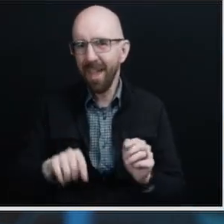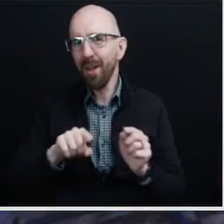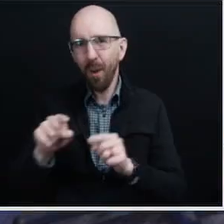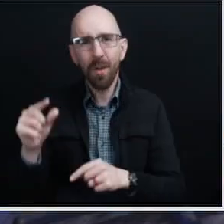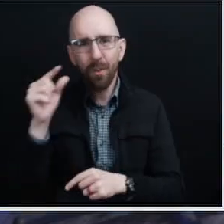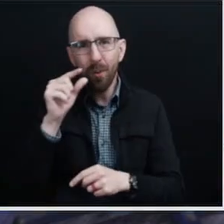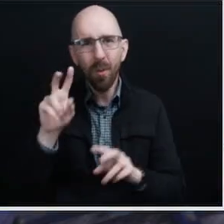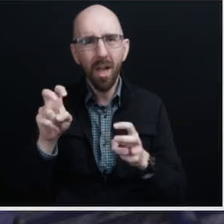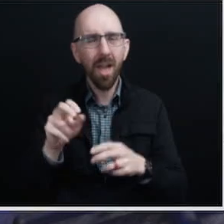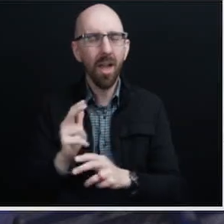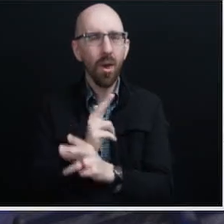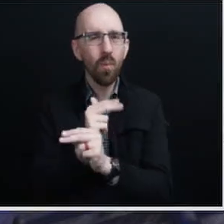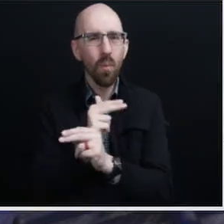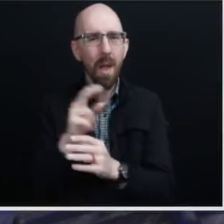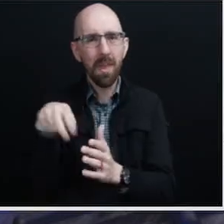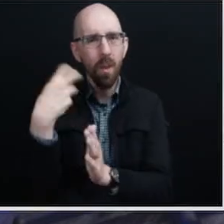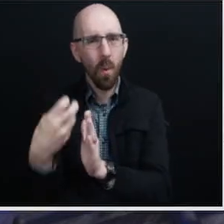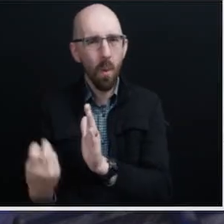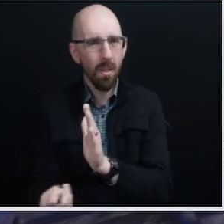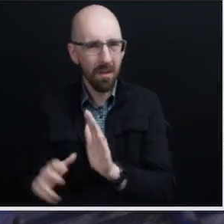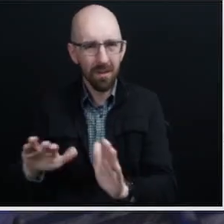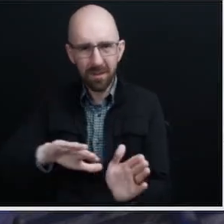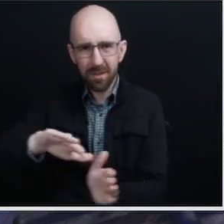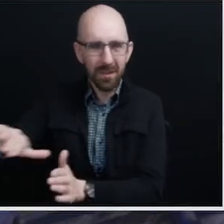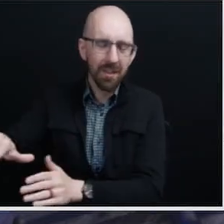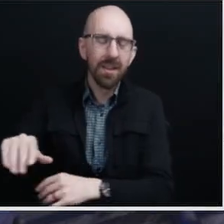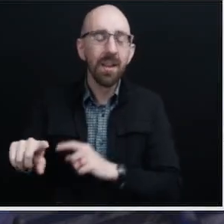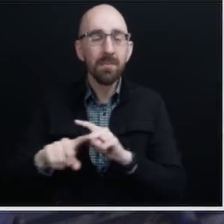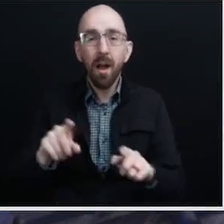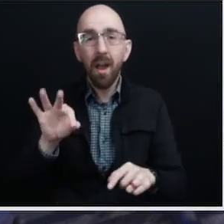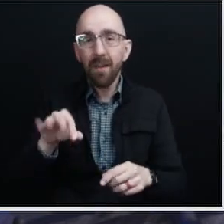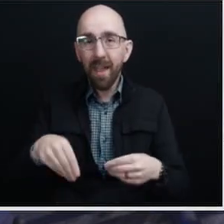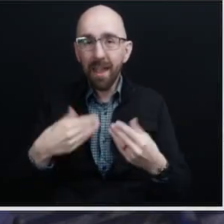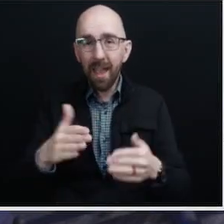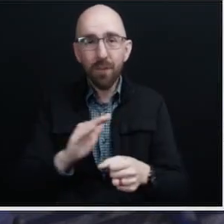she did everything right. Well, you know, but if that gave her enough alarm to say,